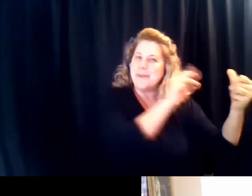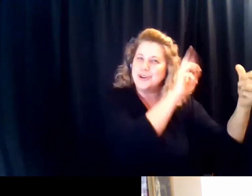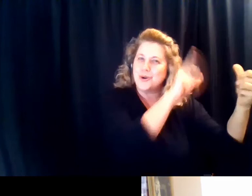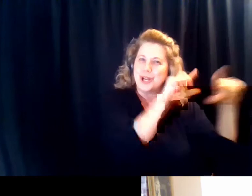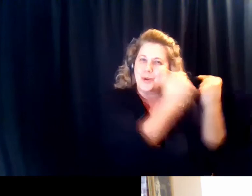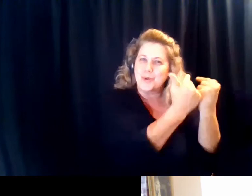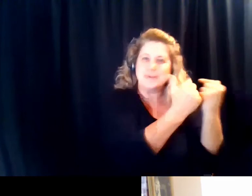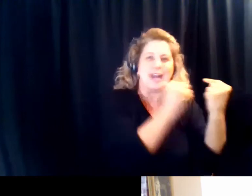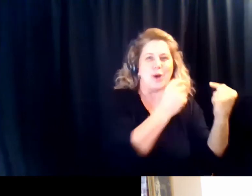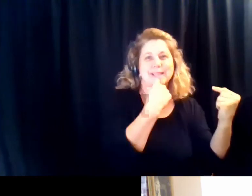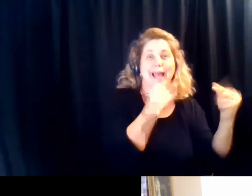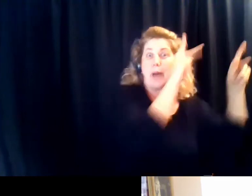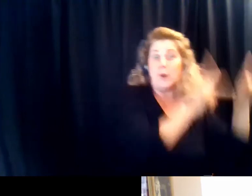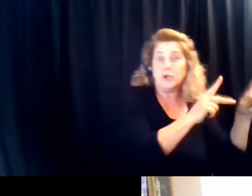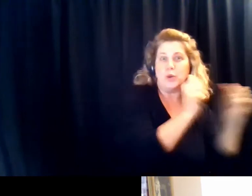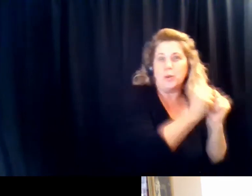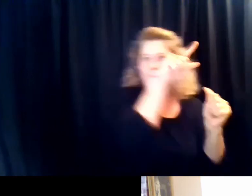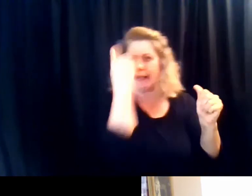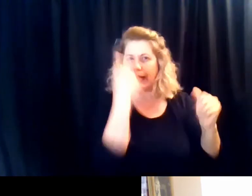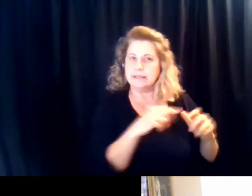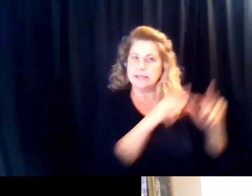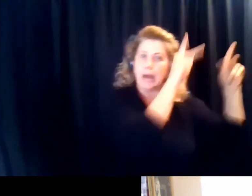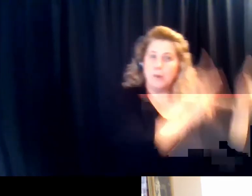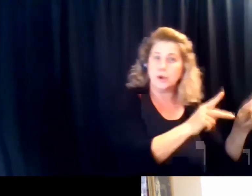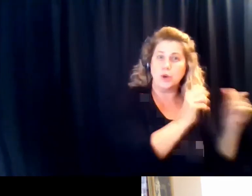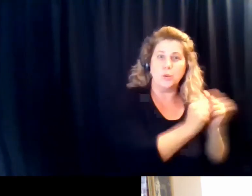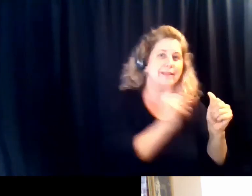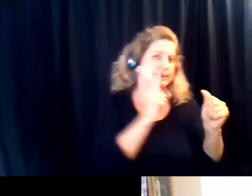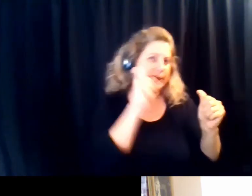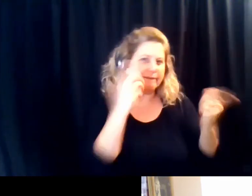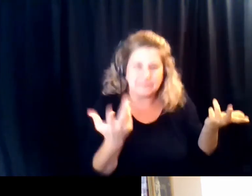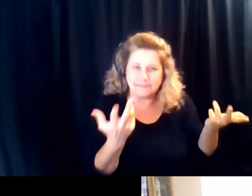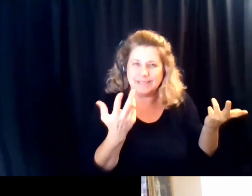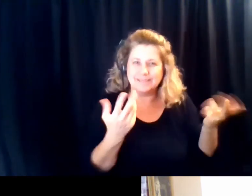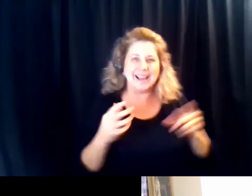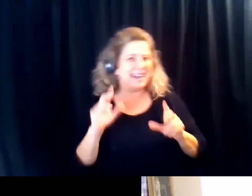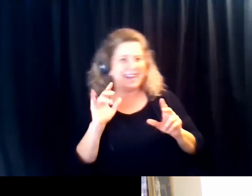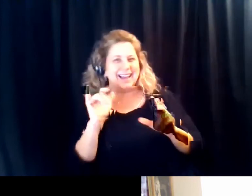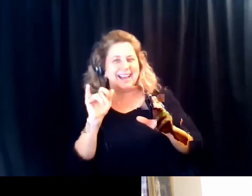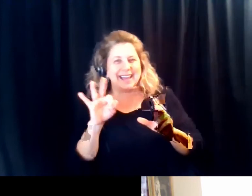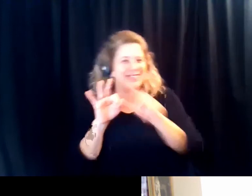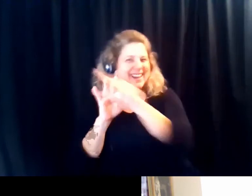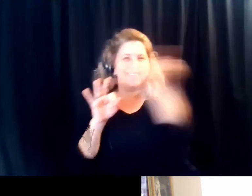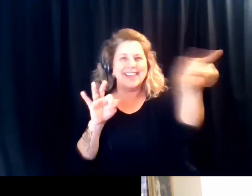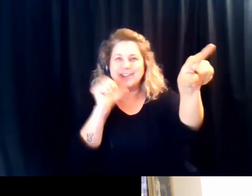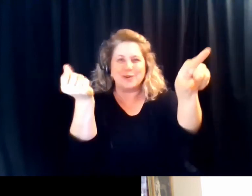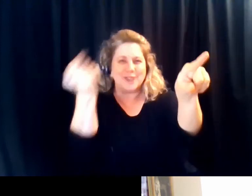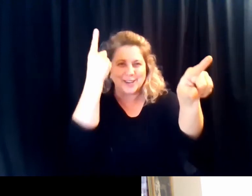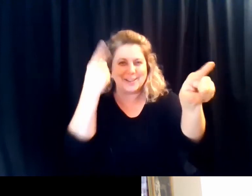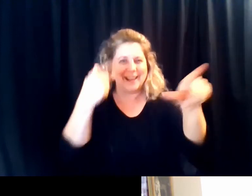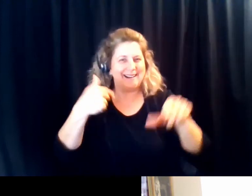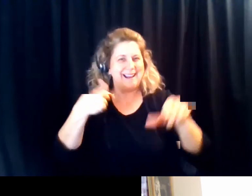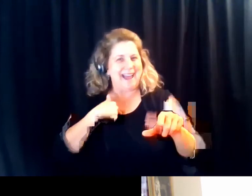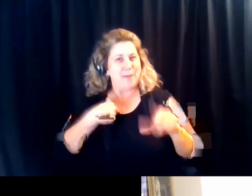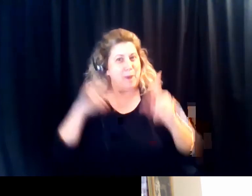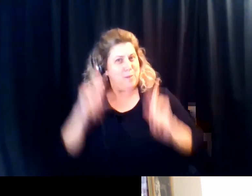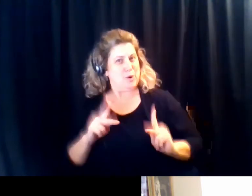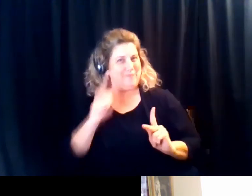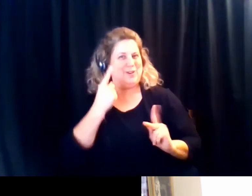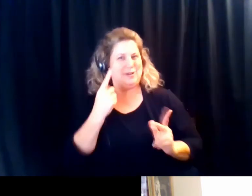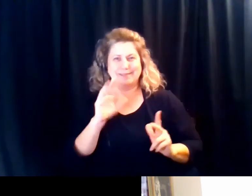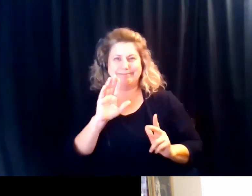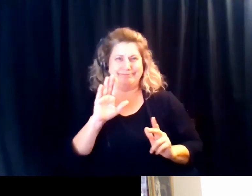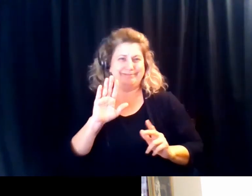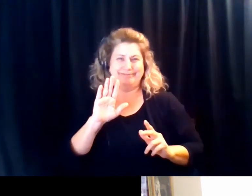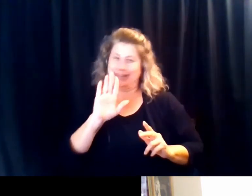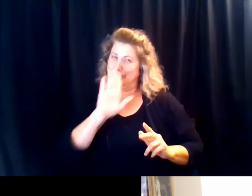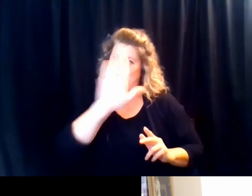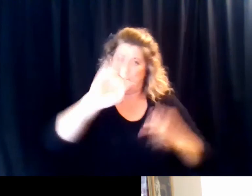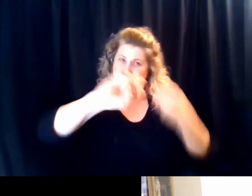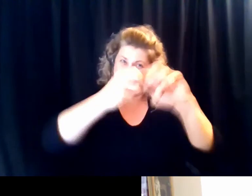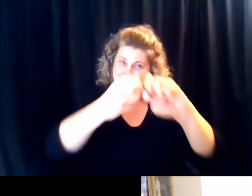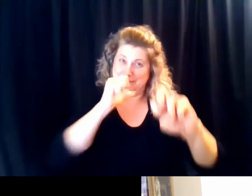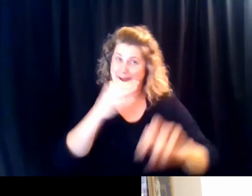Heather Dibblee: The eyes of the folks with disabilities. If they have no personal experience. And then are there any examples from your life work where you've seen. Um, let's see, ready to go.